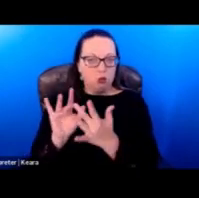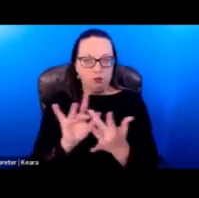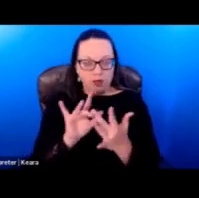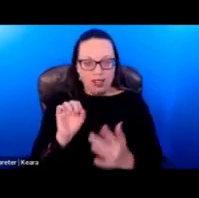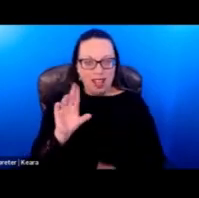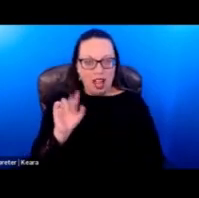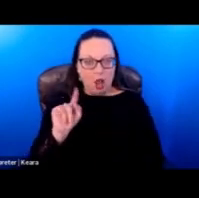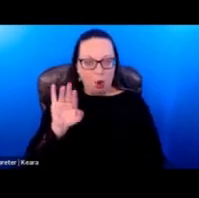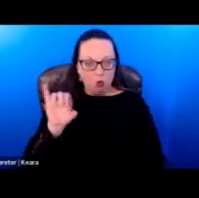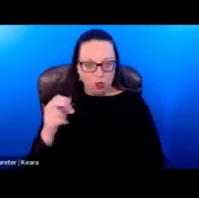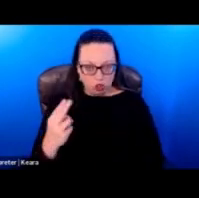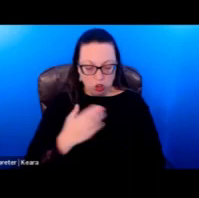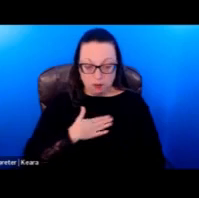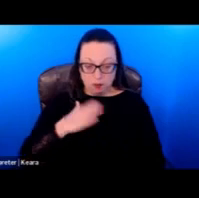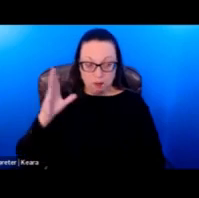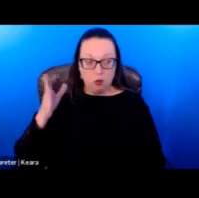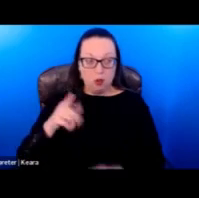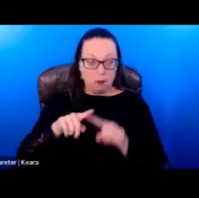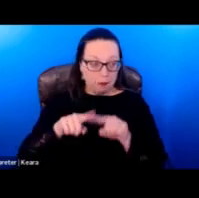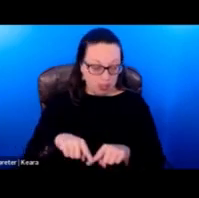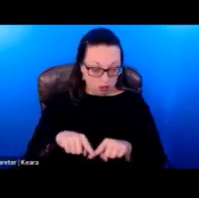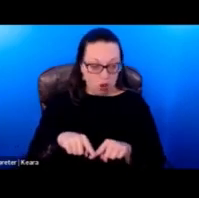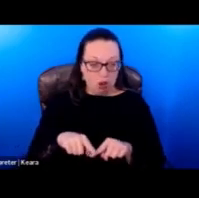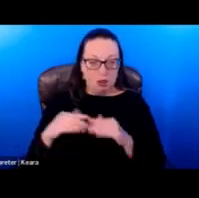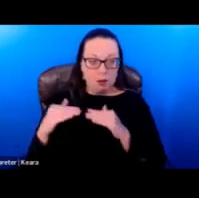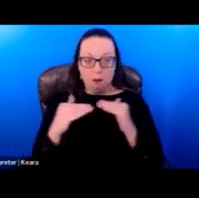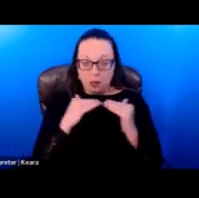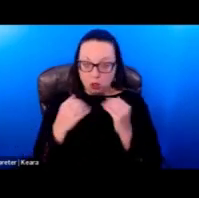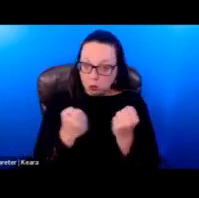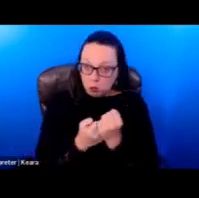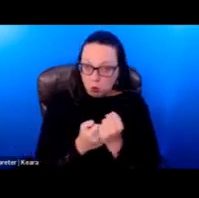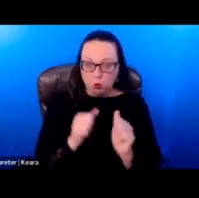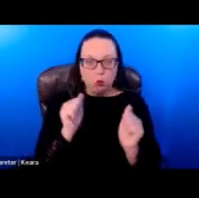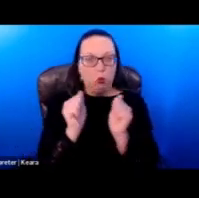that are faded and no longer there. I think of livestock and